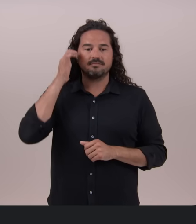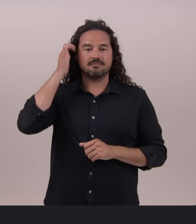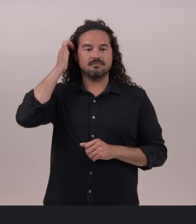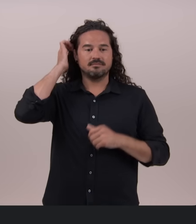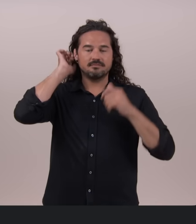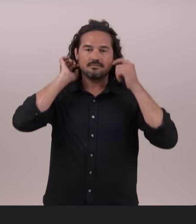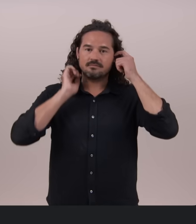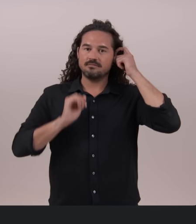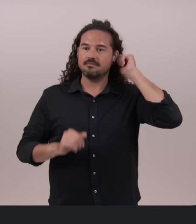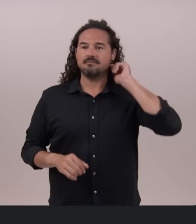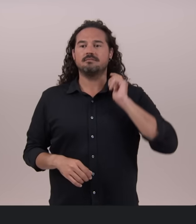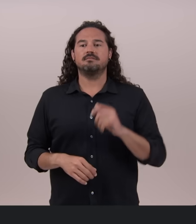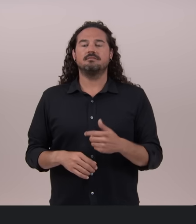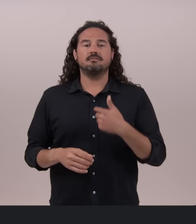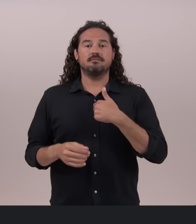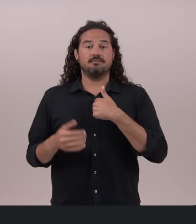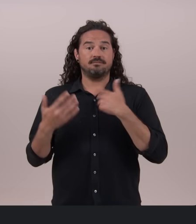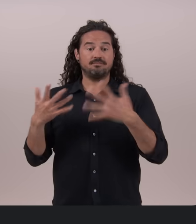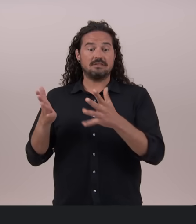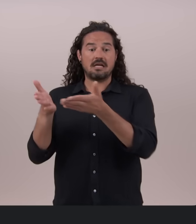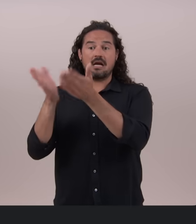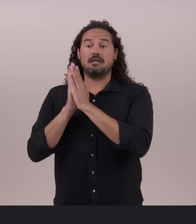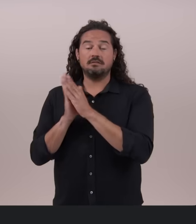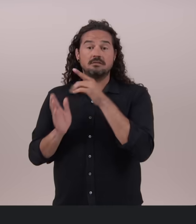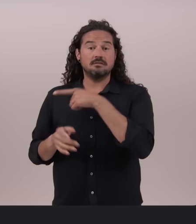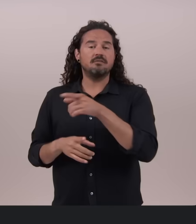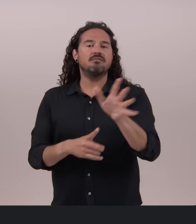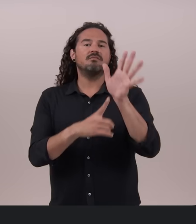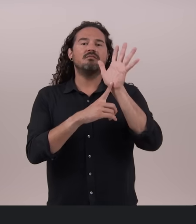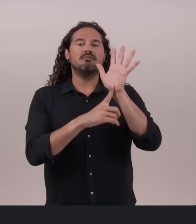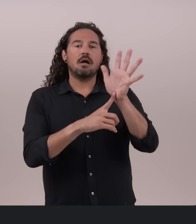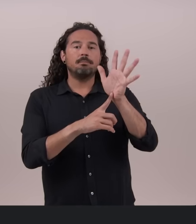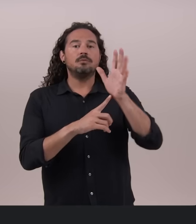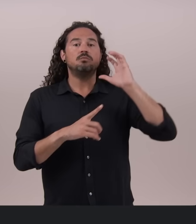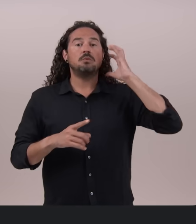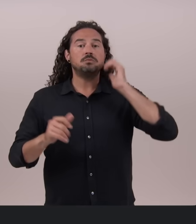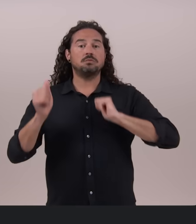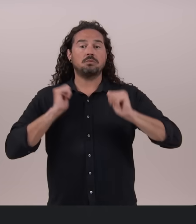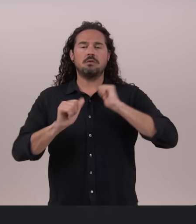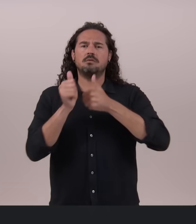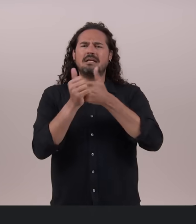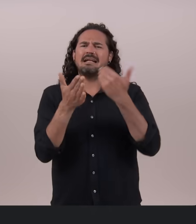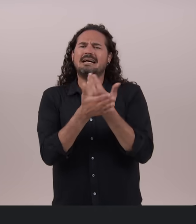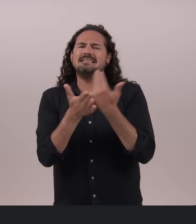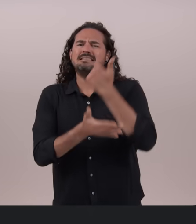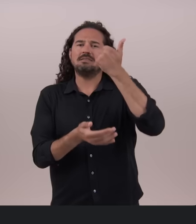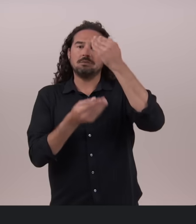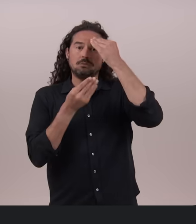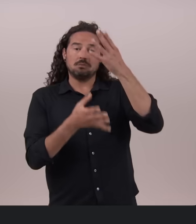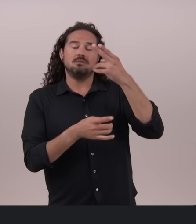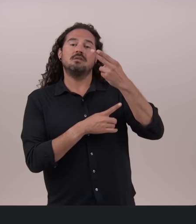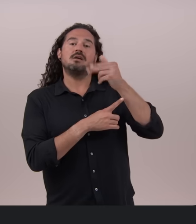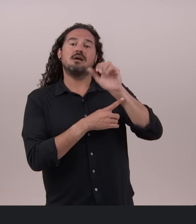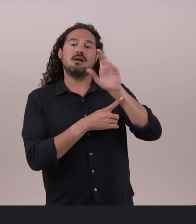I've asked it to generate a five-minute radio show based on the latest news from Hacker News. What's happening right now is the agent's environment